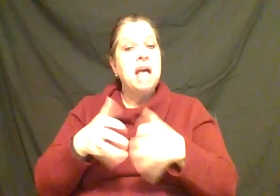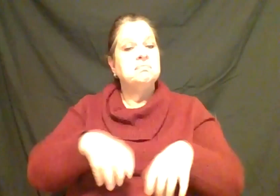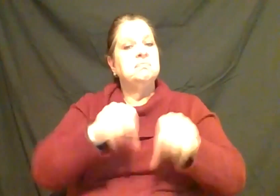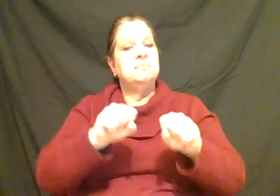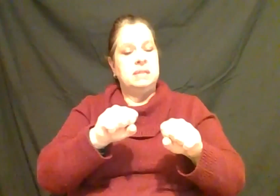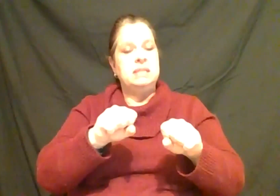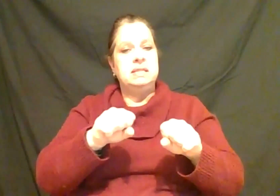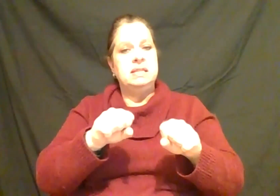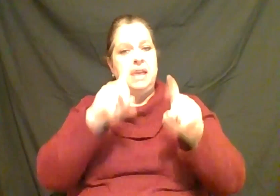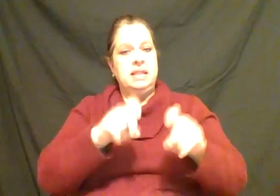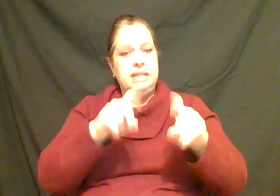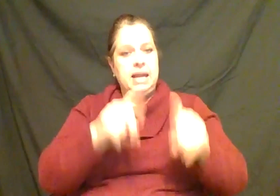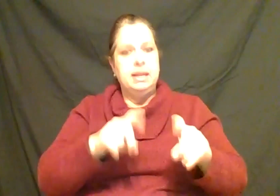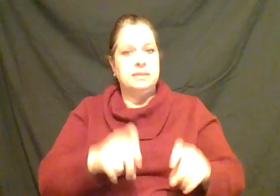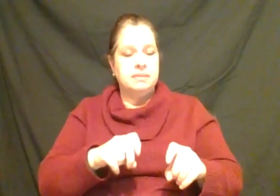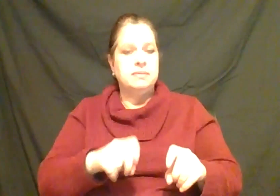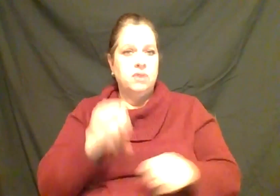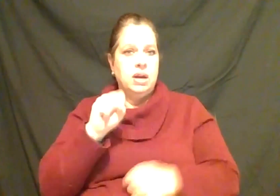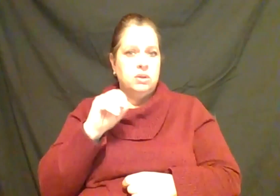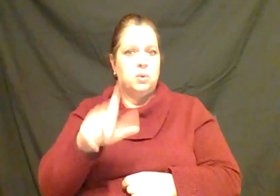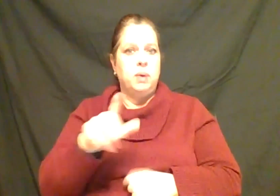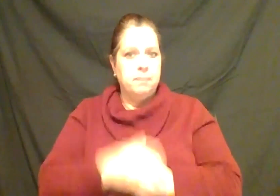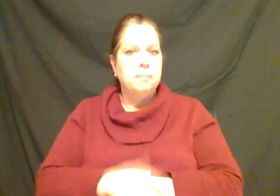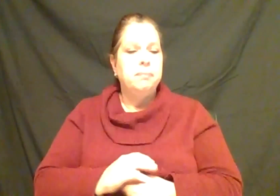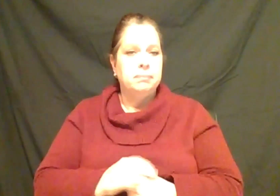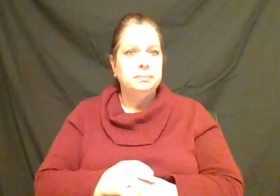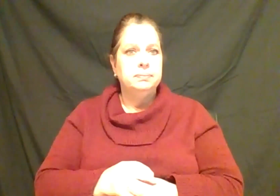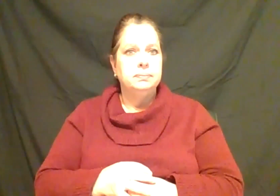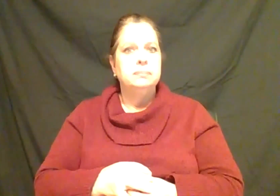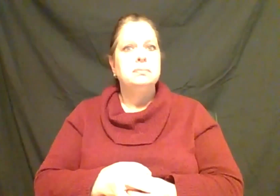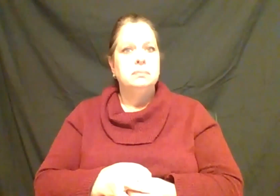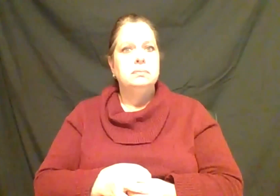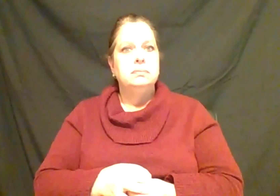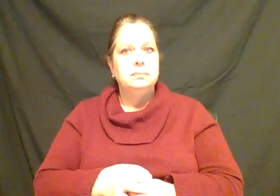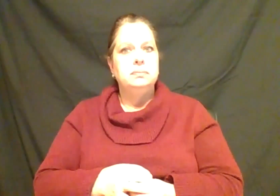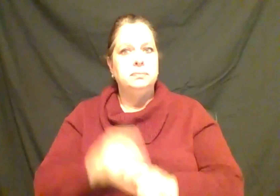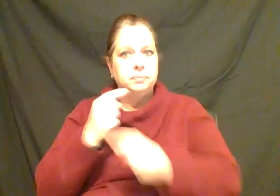student to participate in that end of course assessment that is correct uh mr delaney